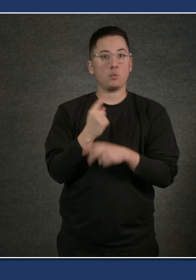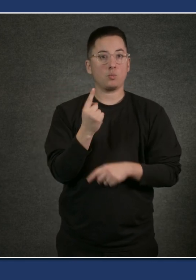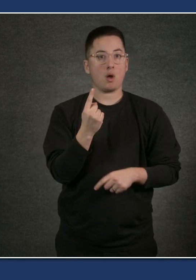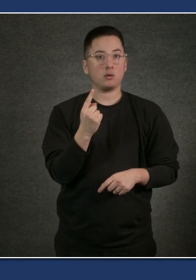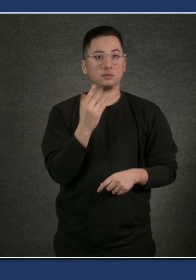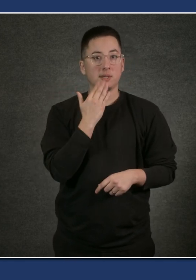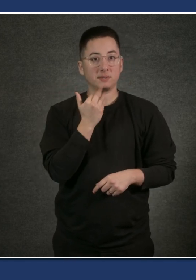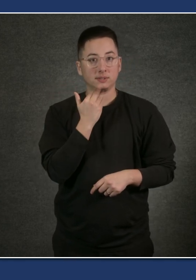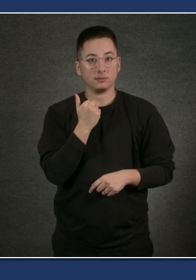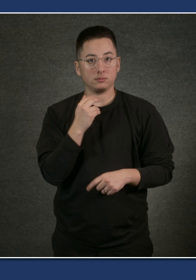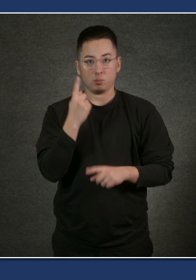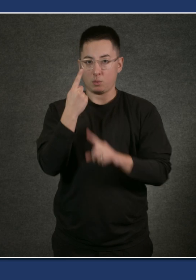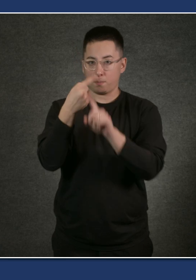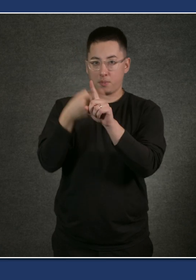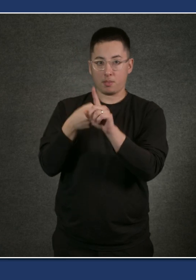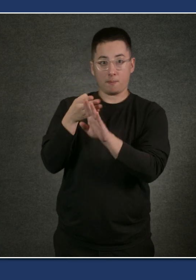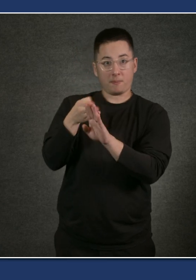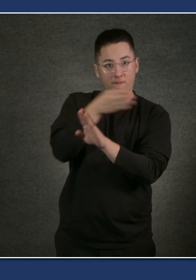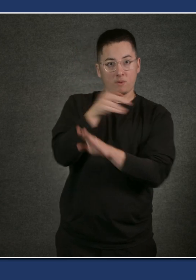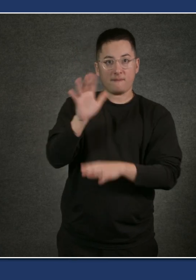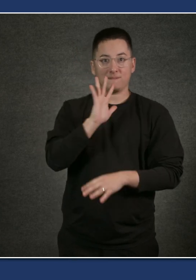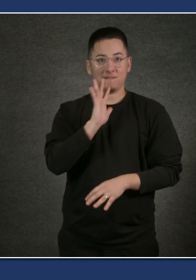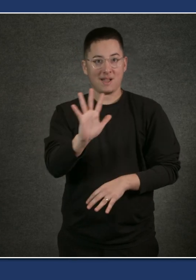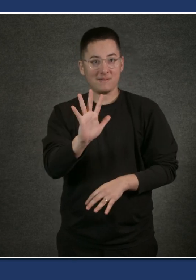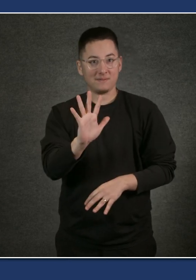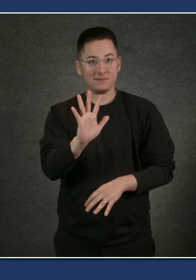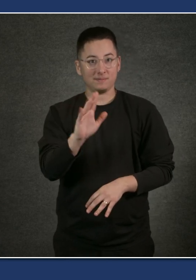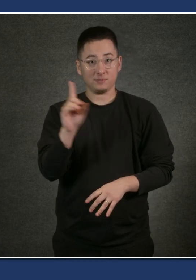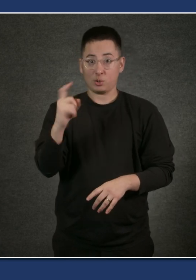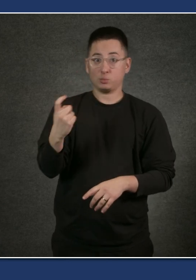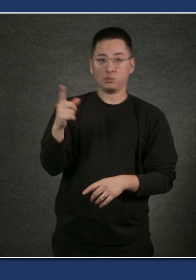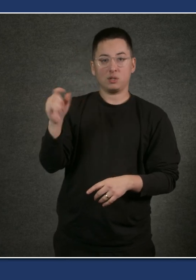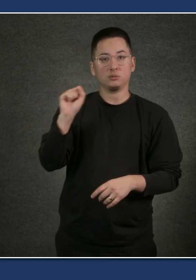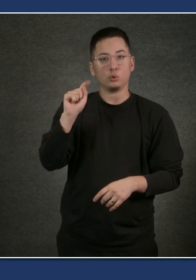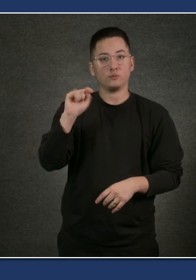after his fifth birthday at St. Joseph Hospital in Brainerd.